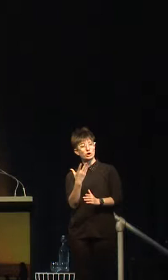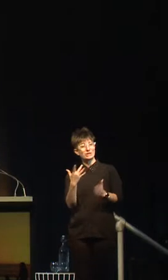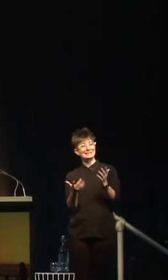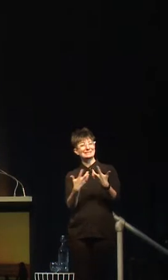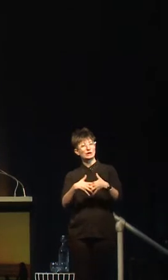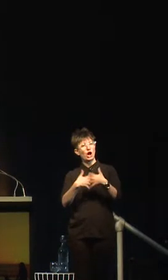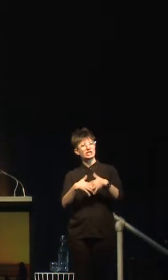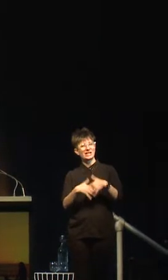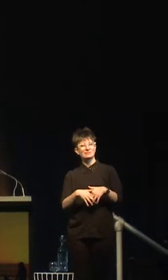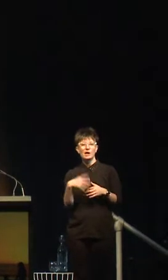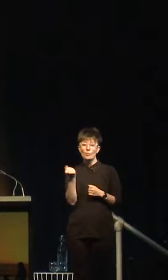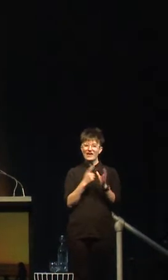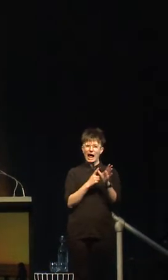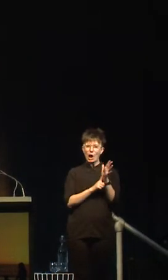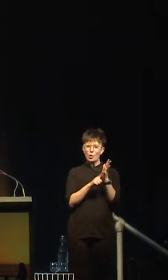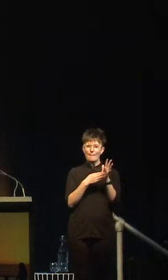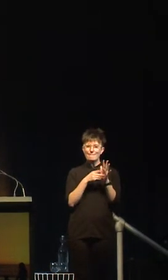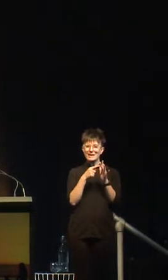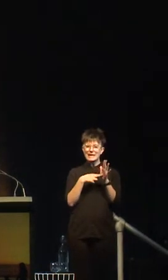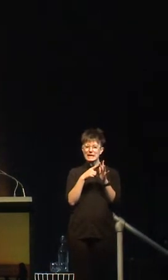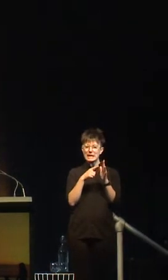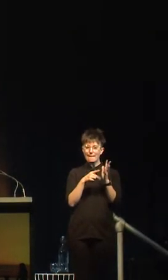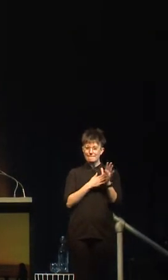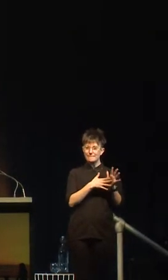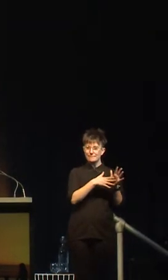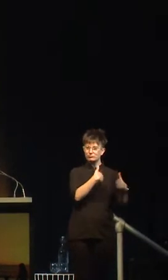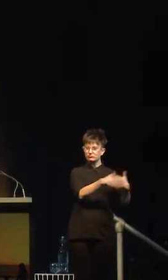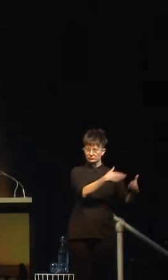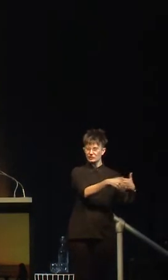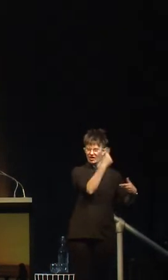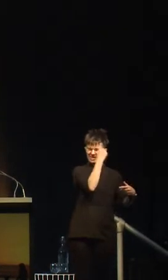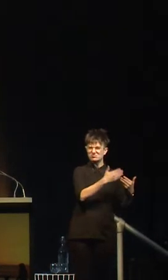five to ten years we'll probably have zero emission aluminium. And but steel is a toughy,